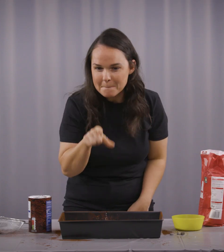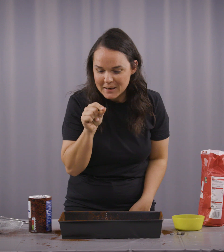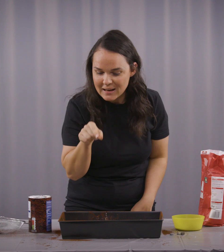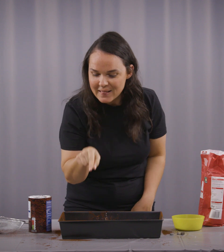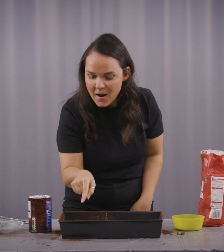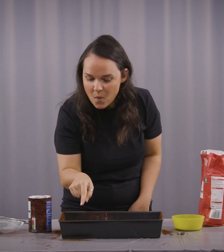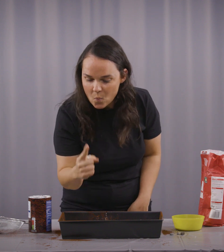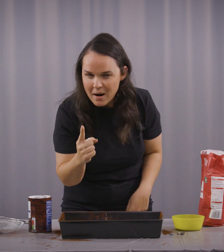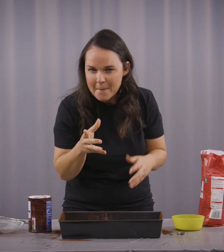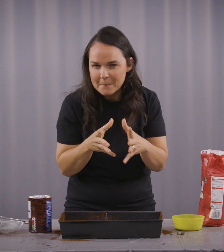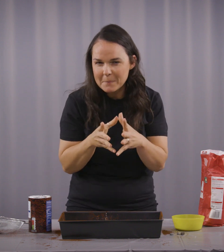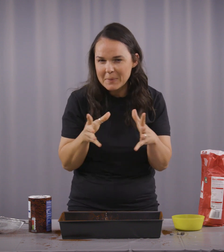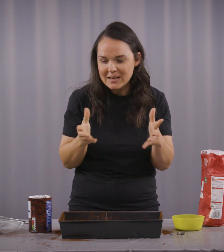I'll pick the biggest crater,